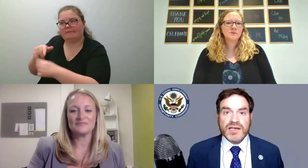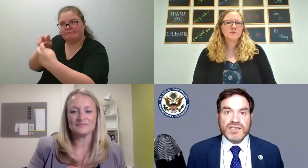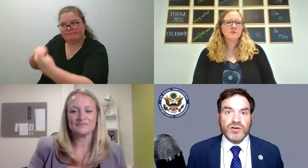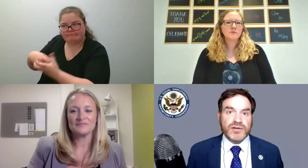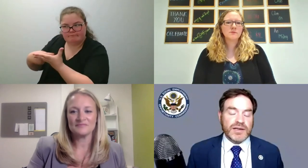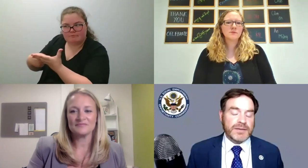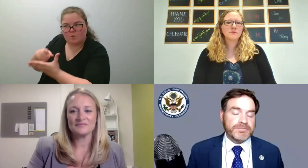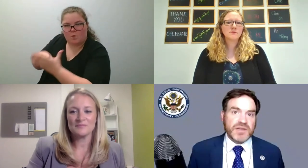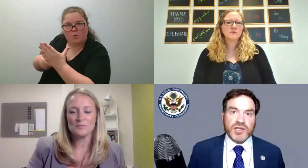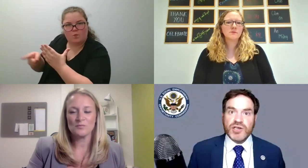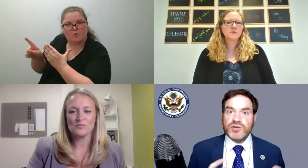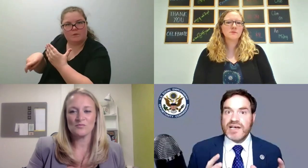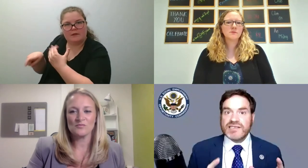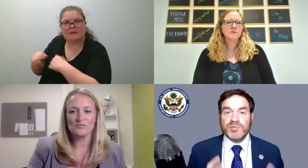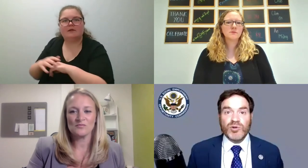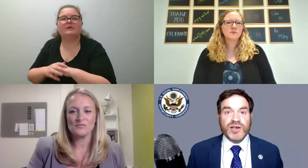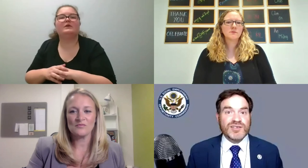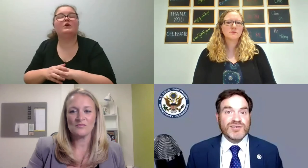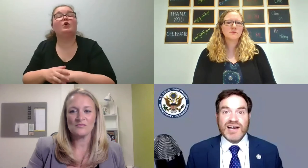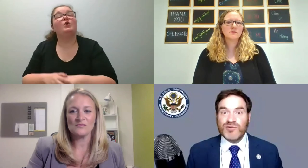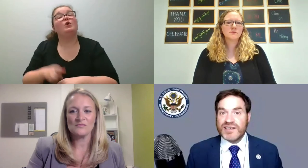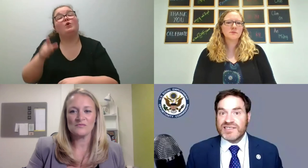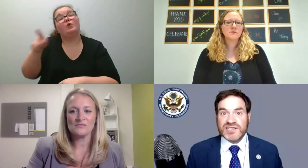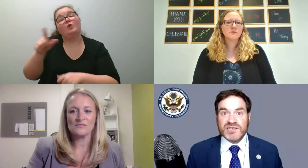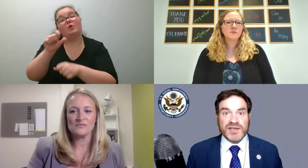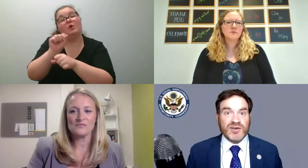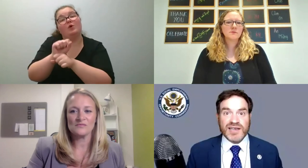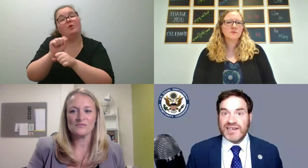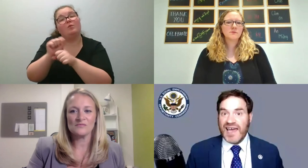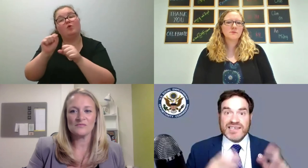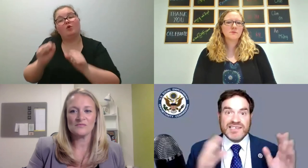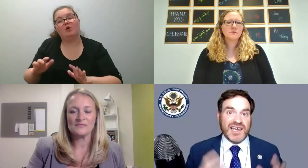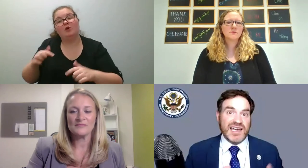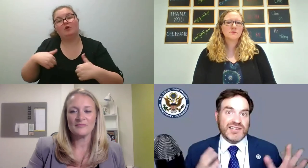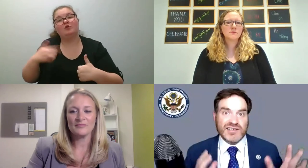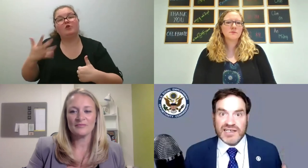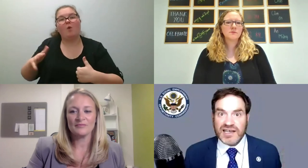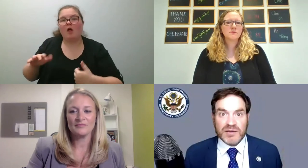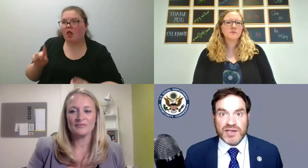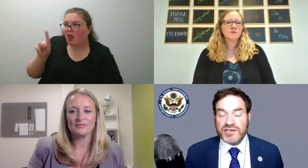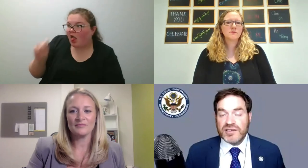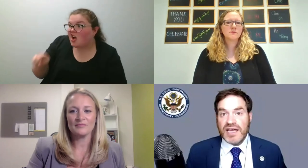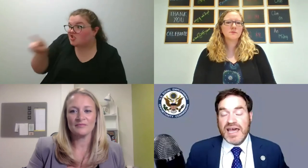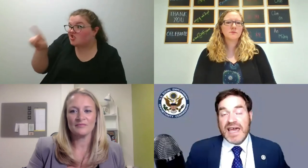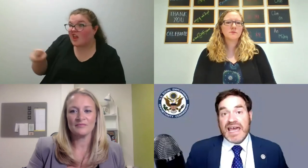So you as an employer do not want to just be going and asking, "Hey, do you need an accommodation?"